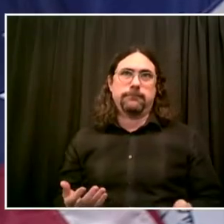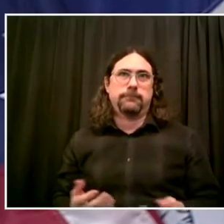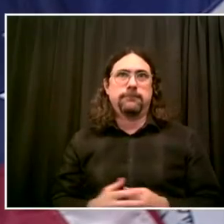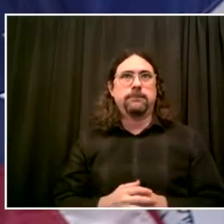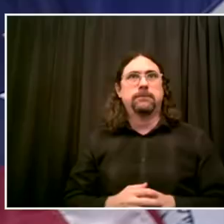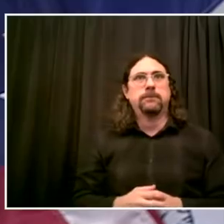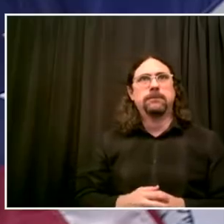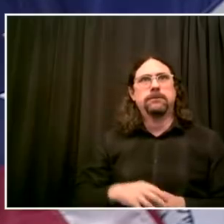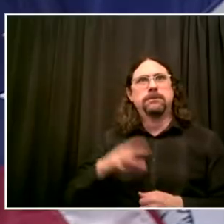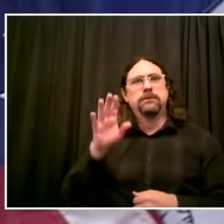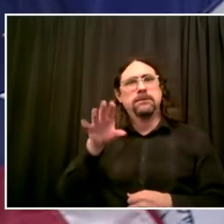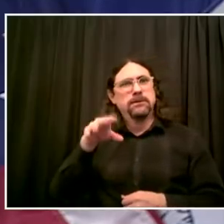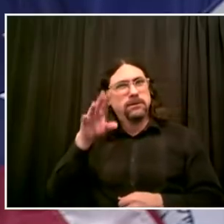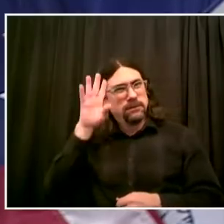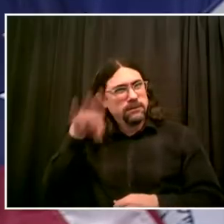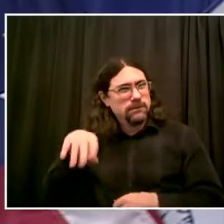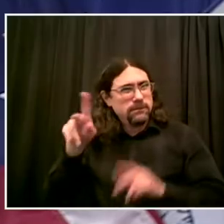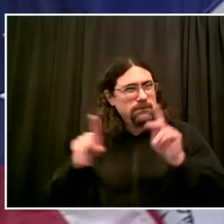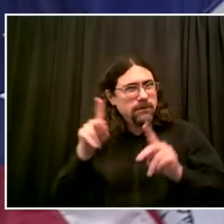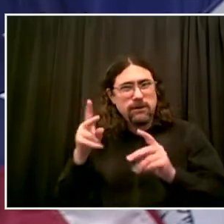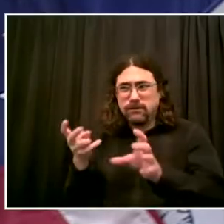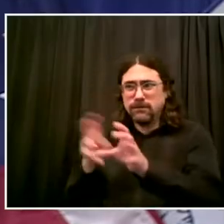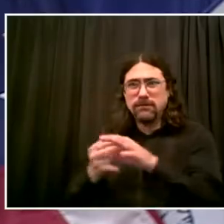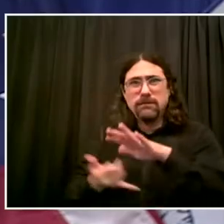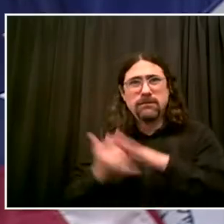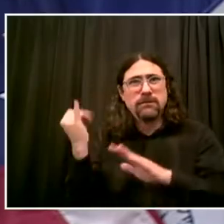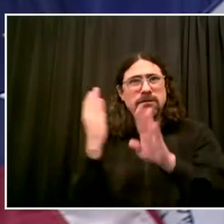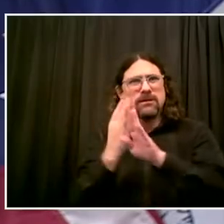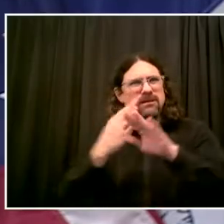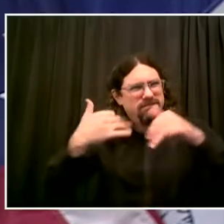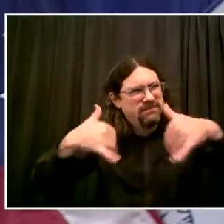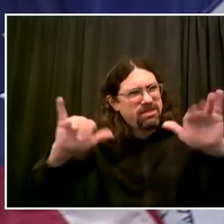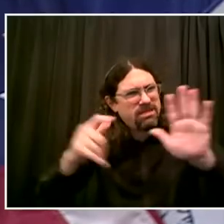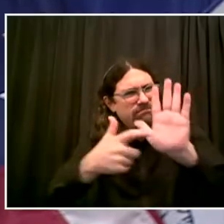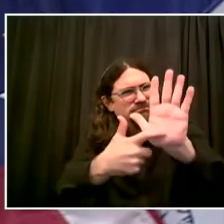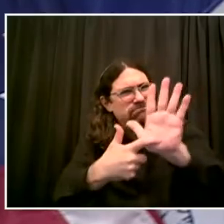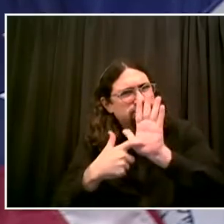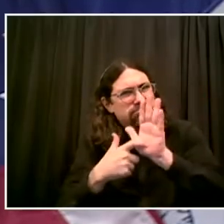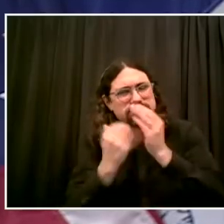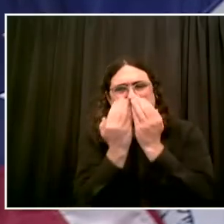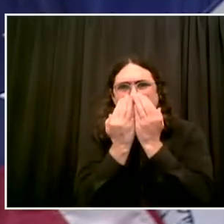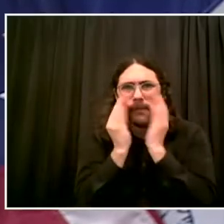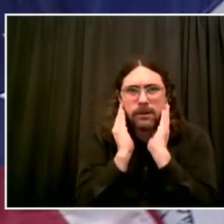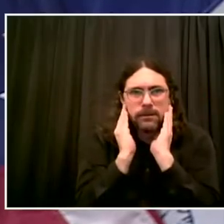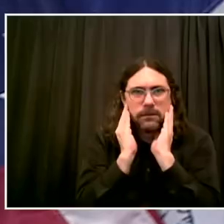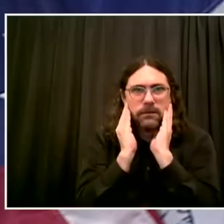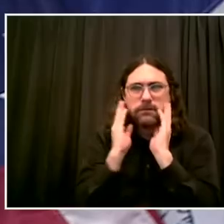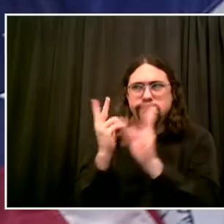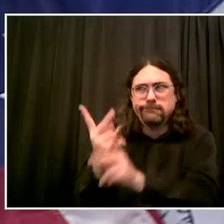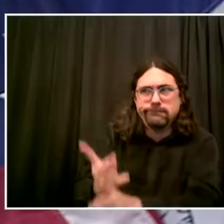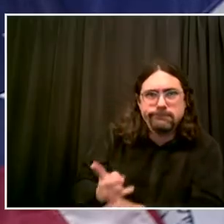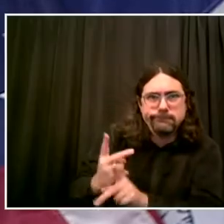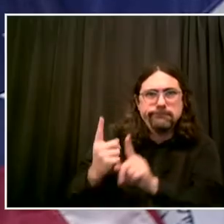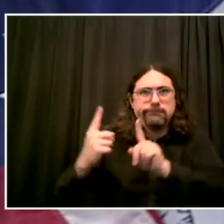DISTANCING WE ALSO KNOW THAT SOME PEEOPL WLIL NOT BE COMFORTABLE IN THE SHORT TERM. TERHEIL WL BE